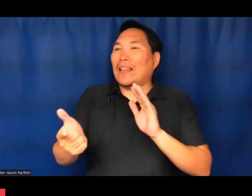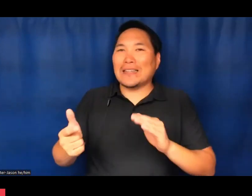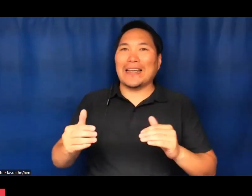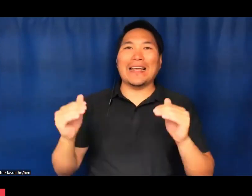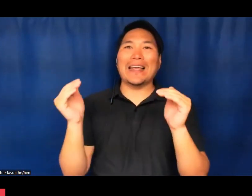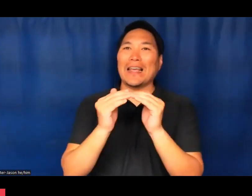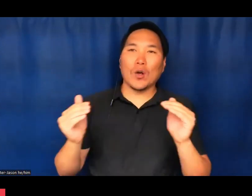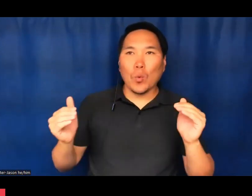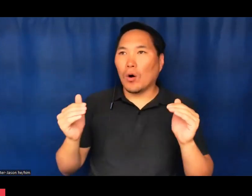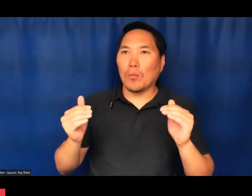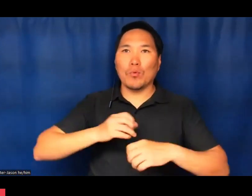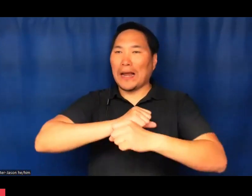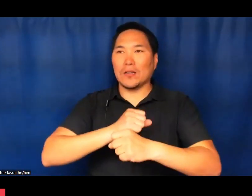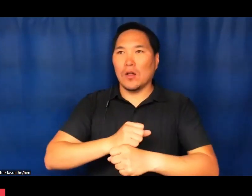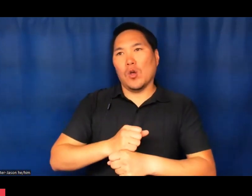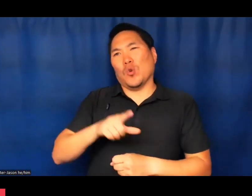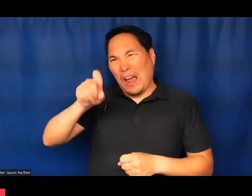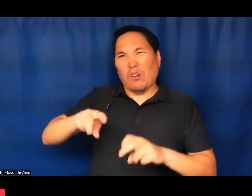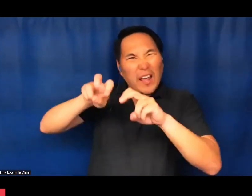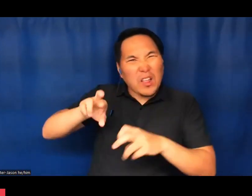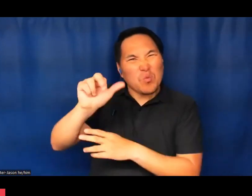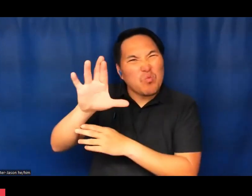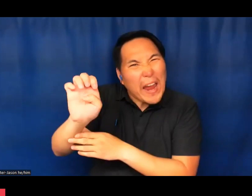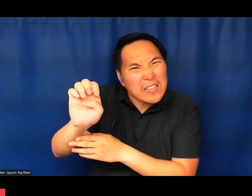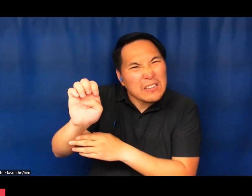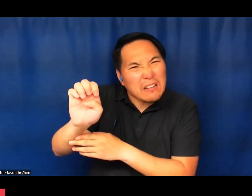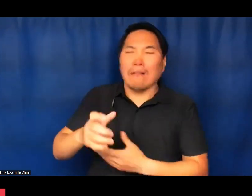at race when bringing a section 2 claim.